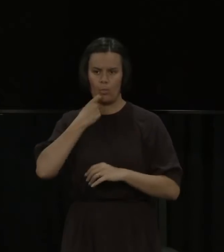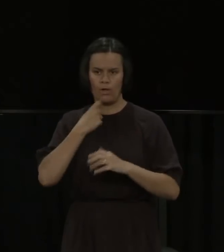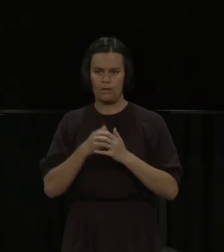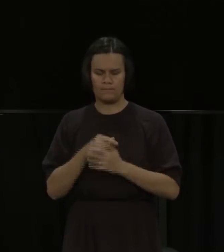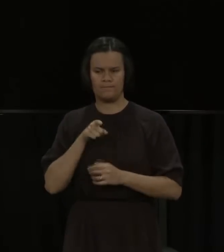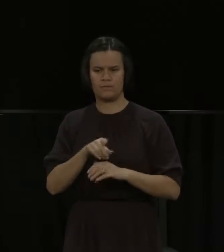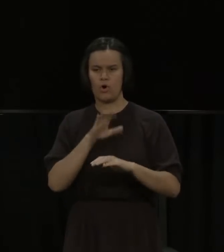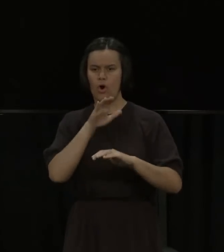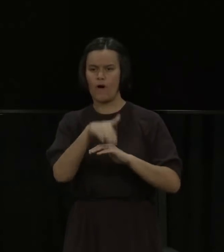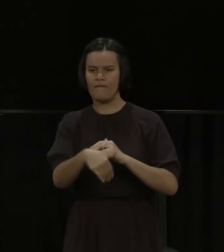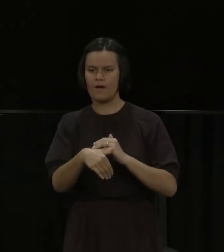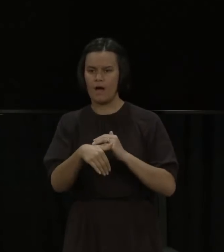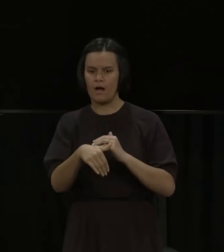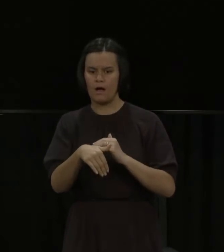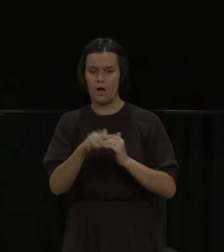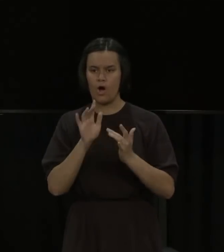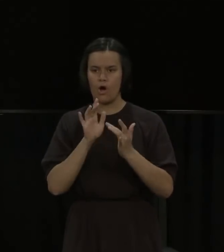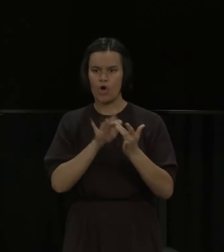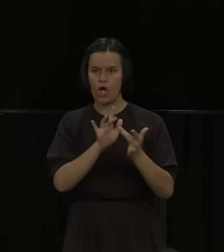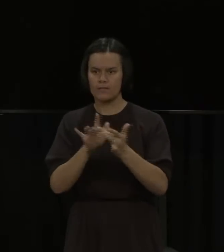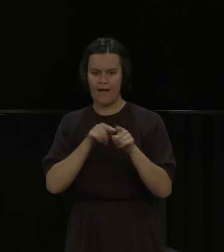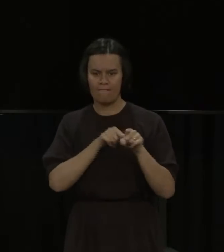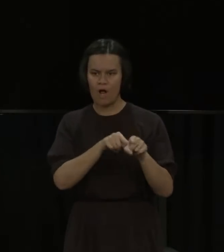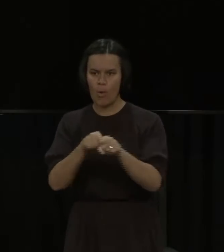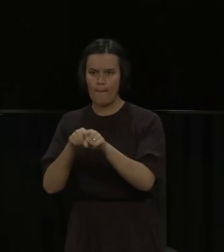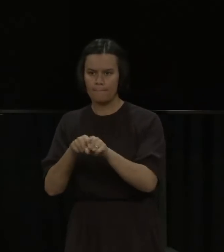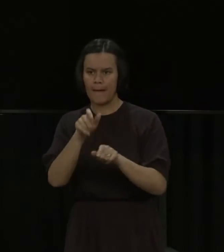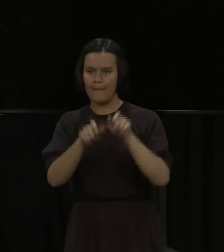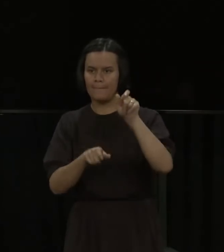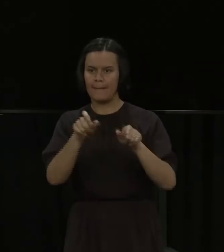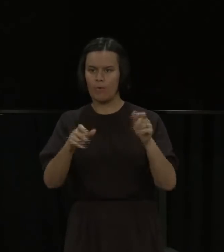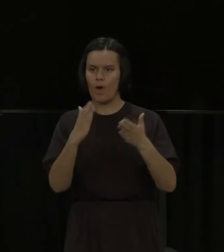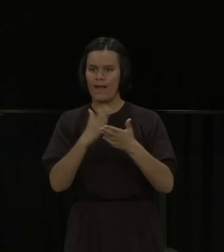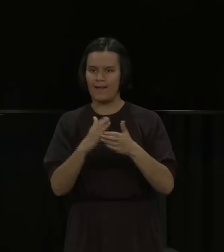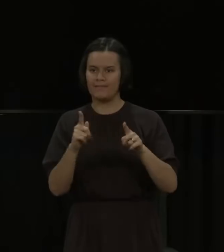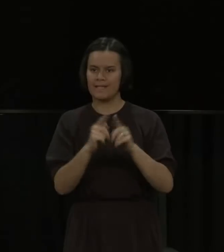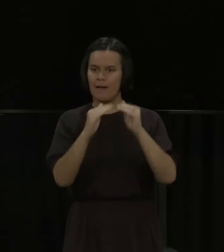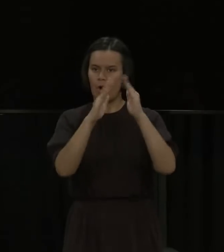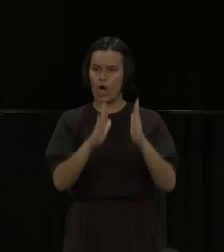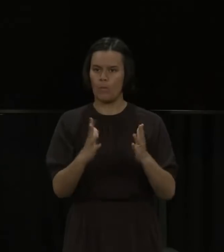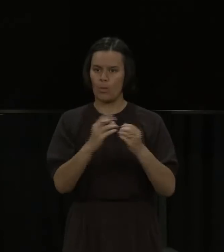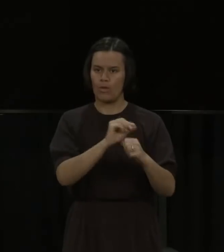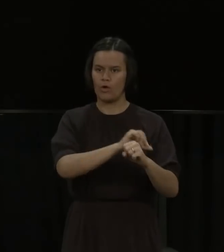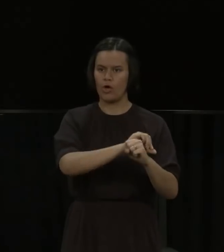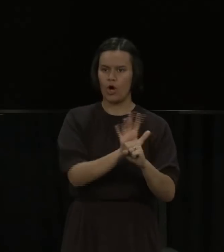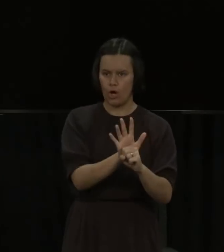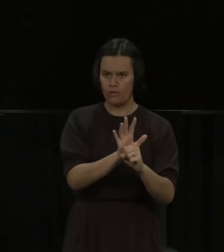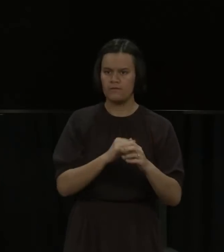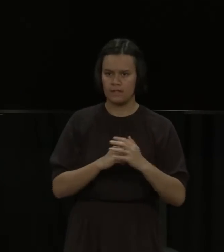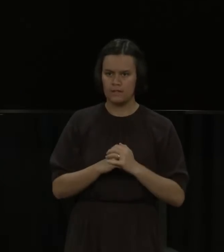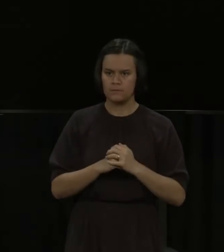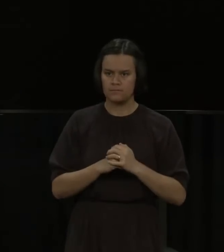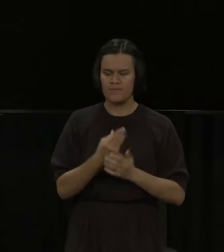capacity. This was an issue around